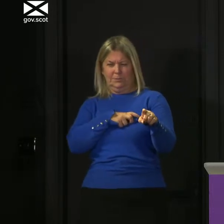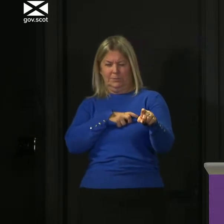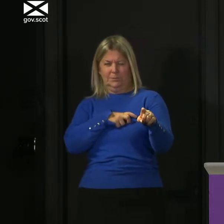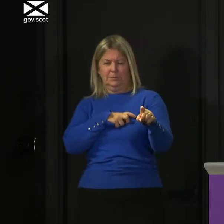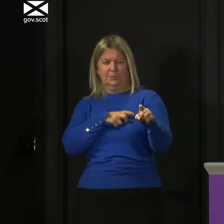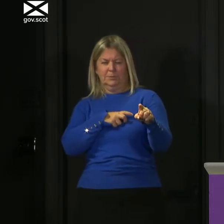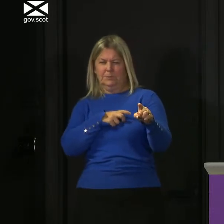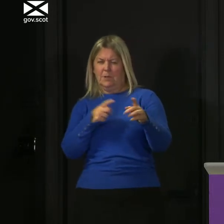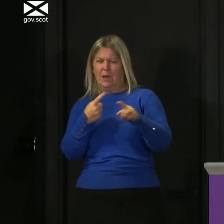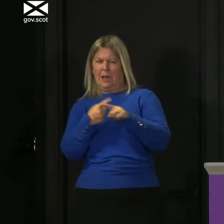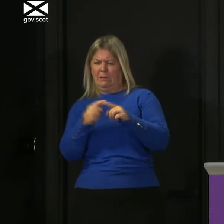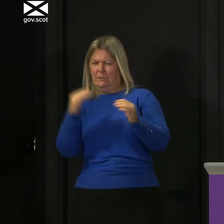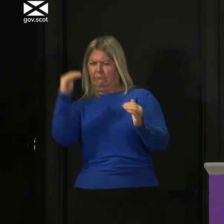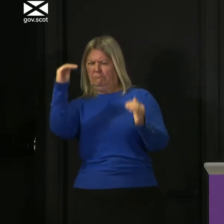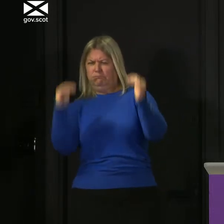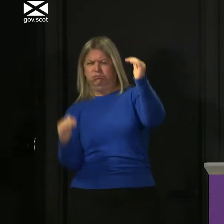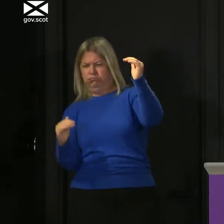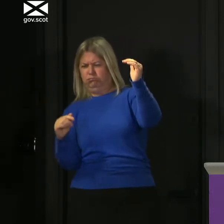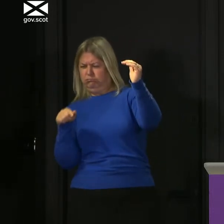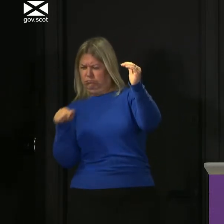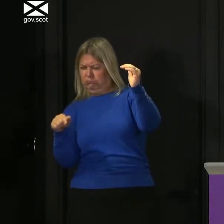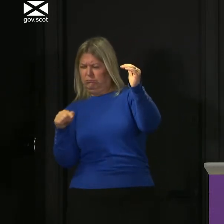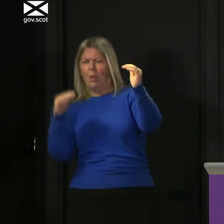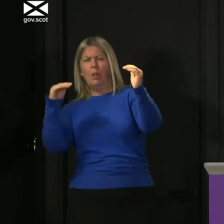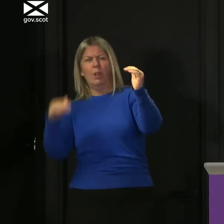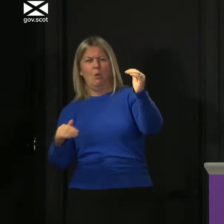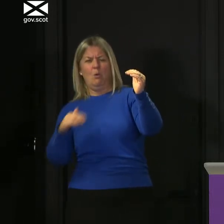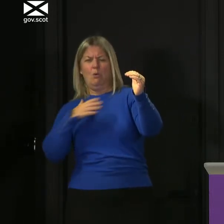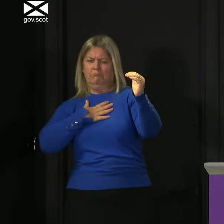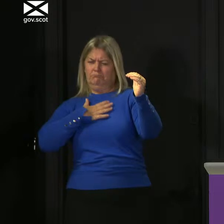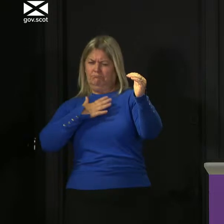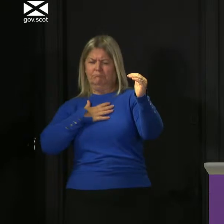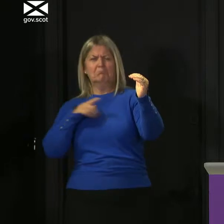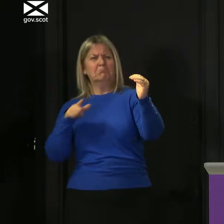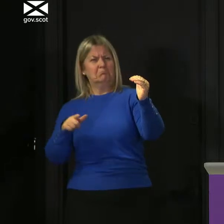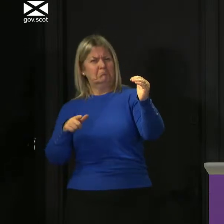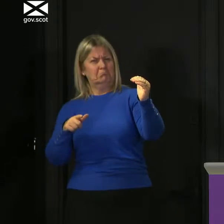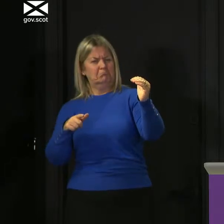significantly, or maybe not significantly but a bit below proportionately where the rest of